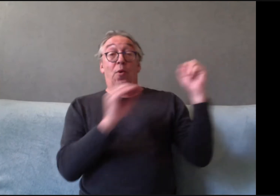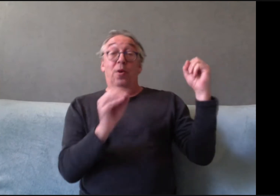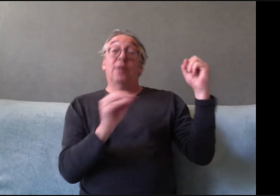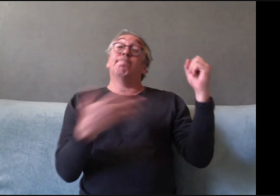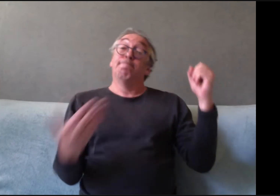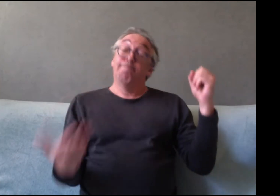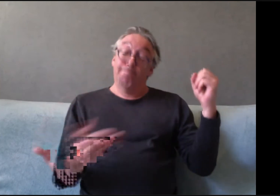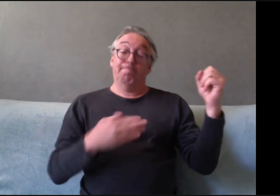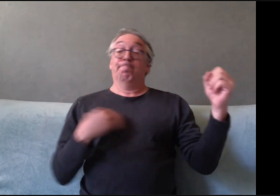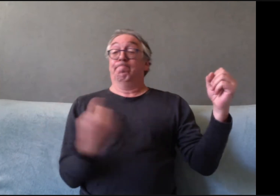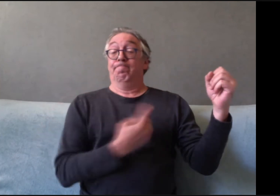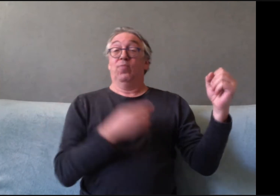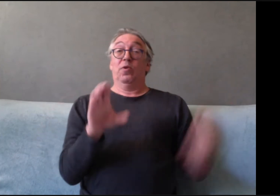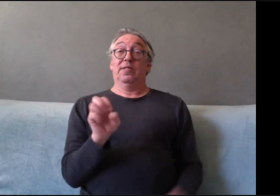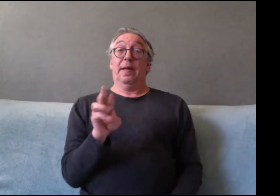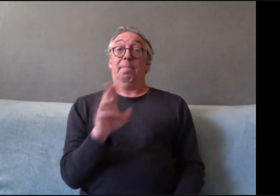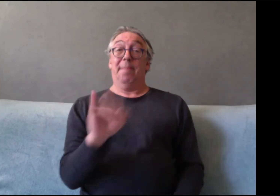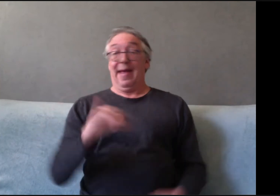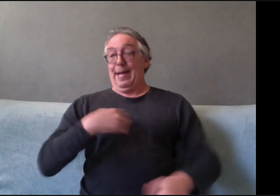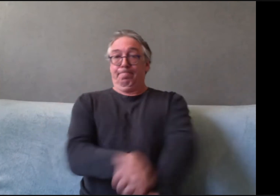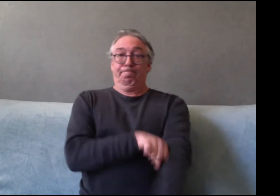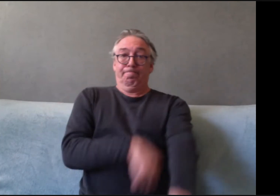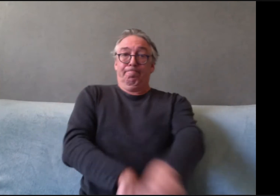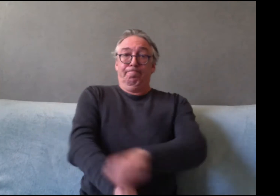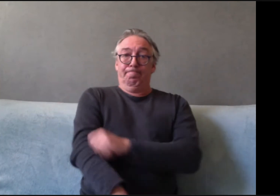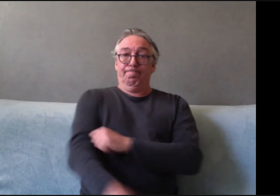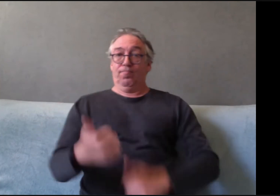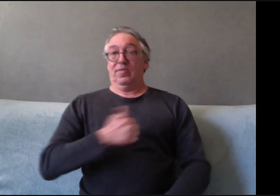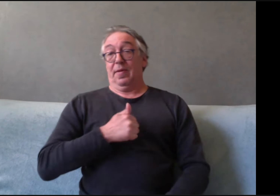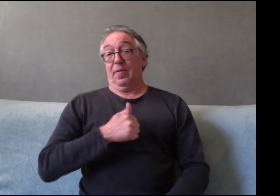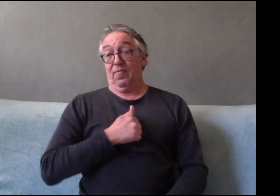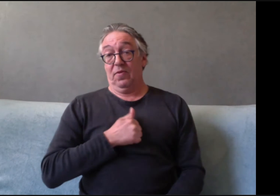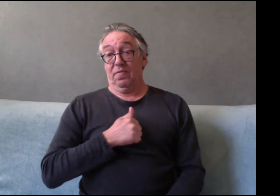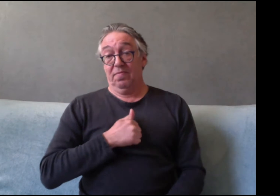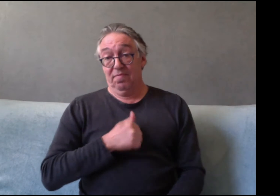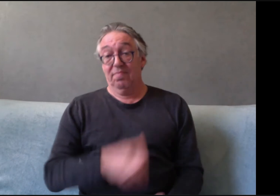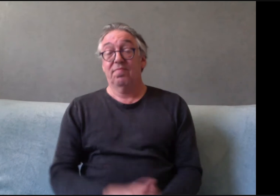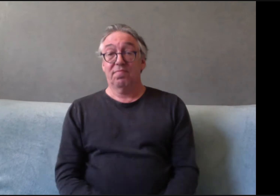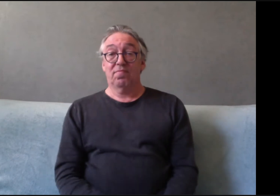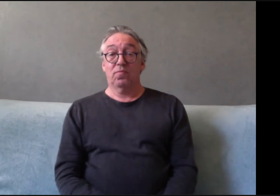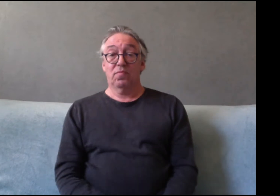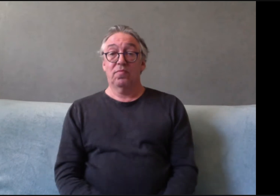in accessibility measures has been guaranteed telephone care